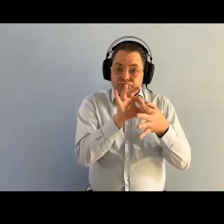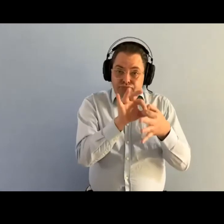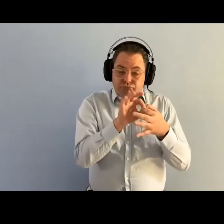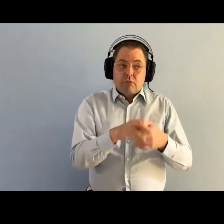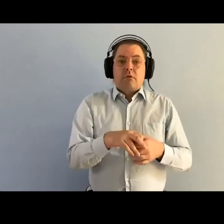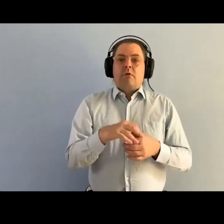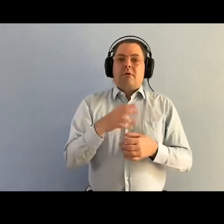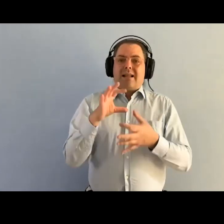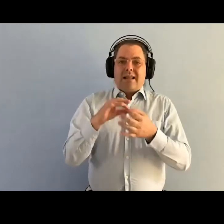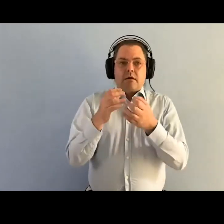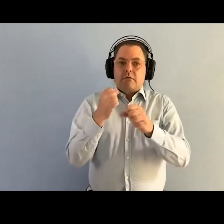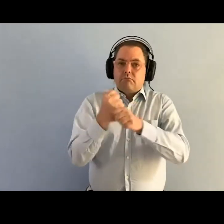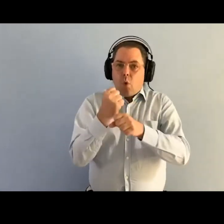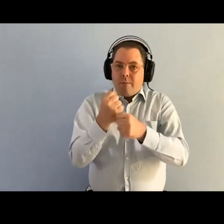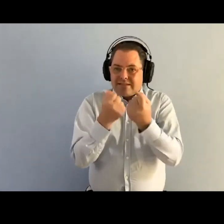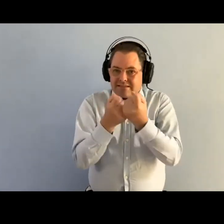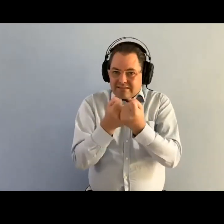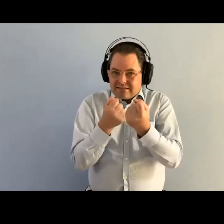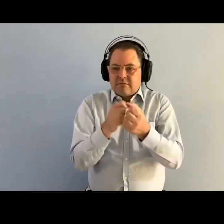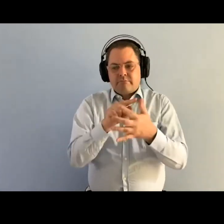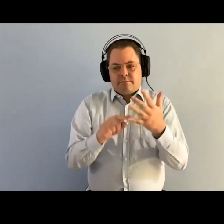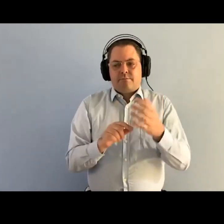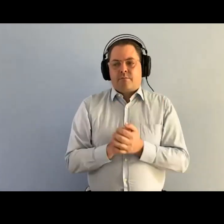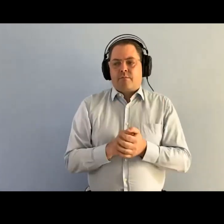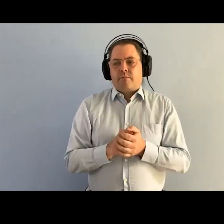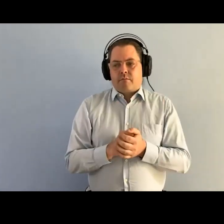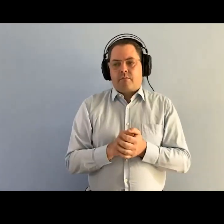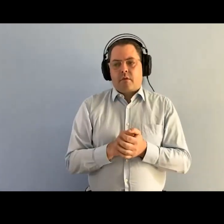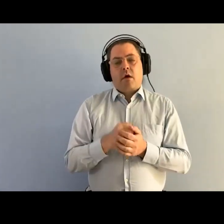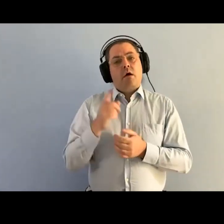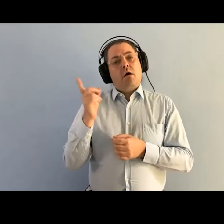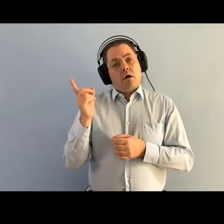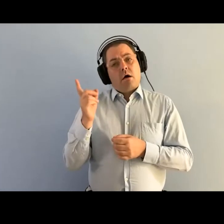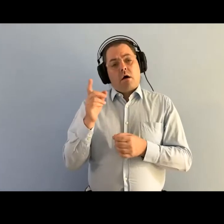as well as with those export organization in psychosocial